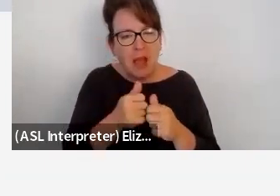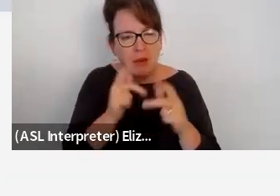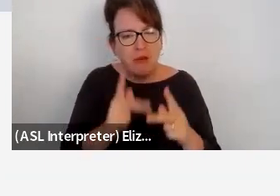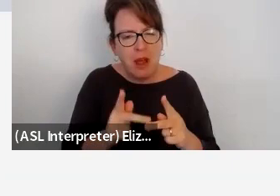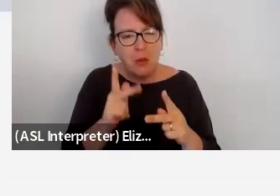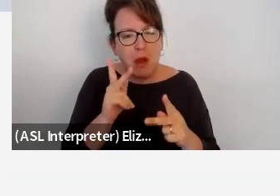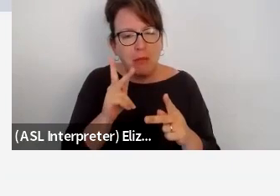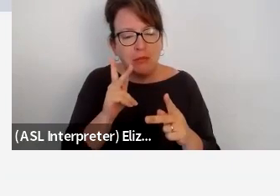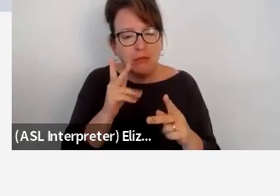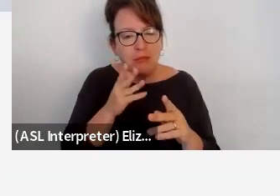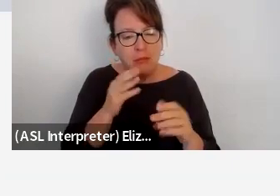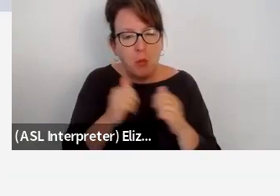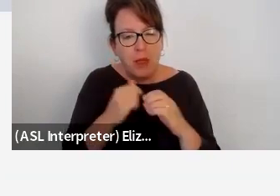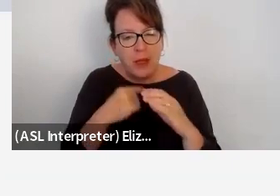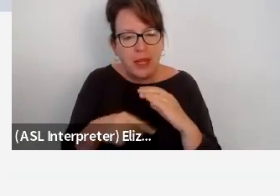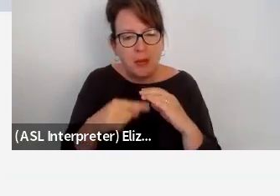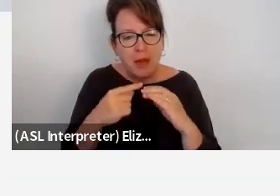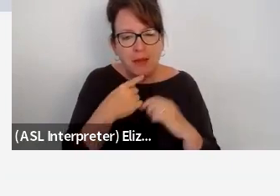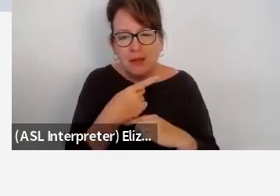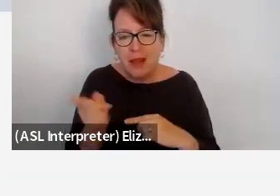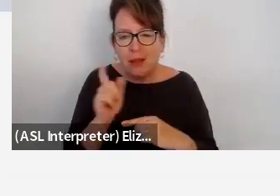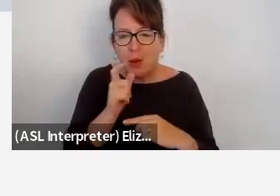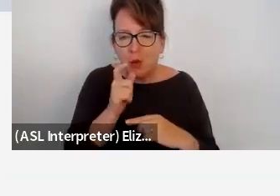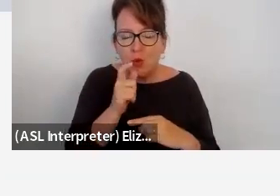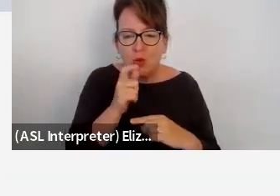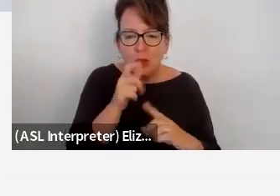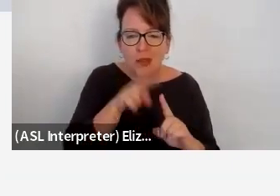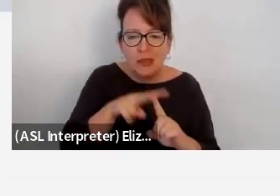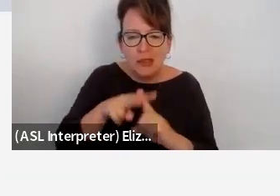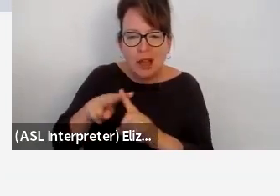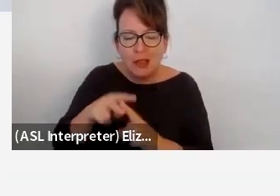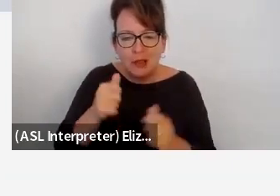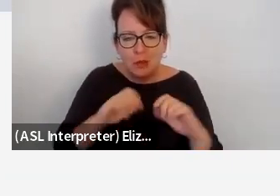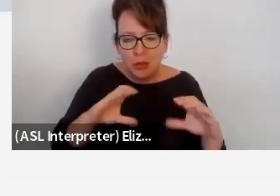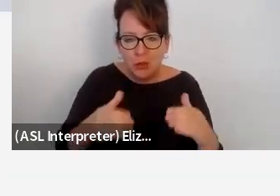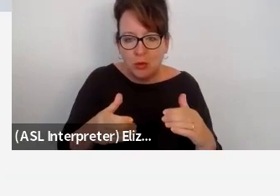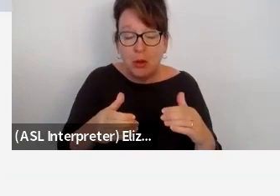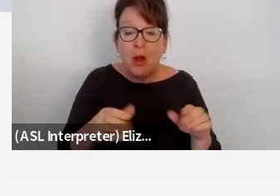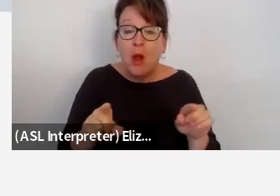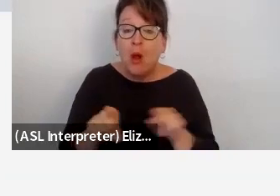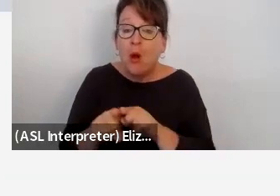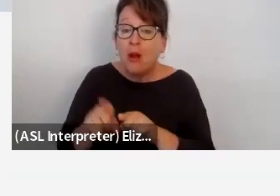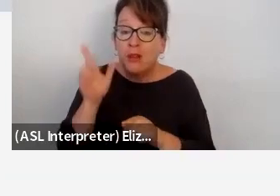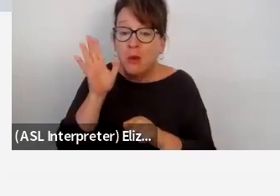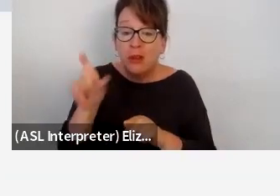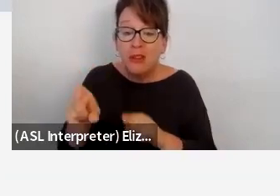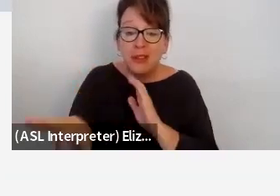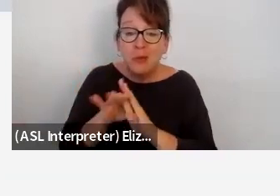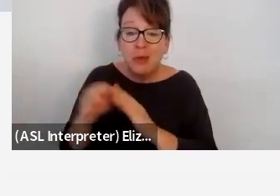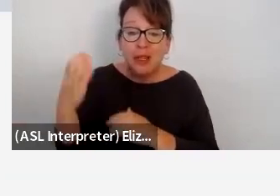So we're going to just let you all put your thoughts in the Q&A, and if you are willing, maybe call upon